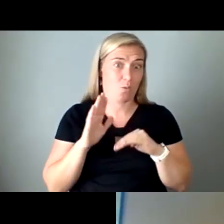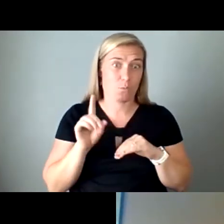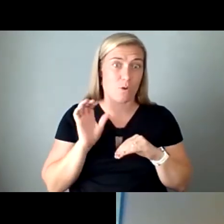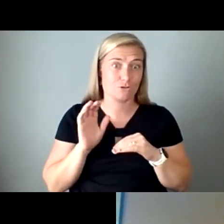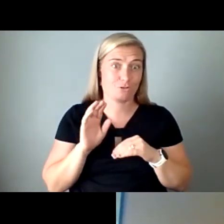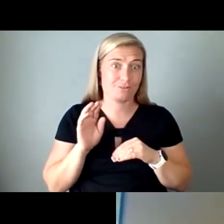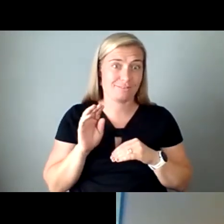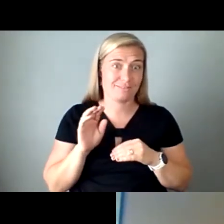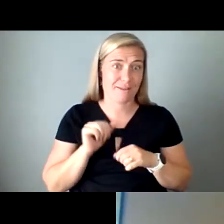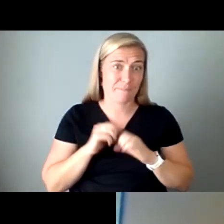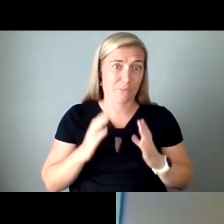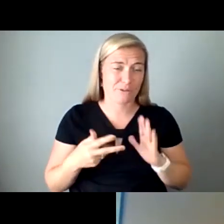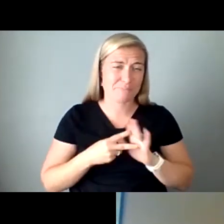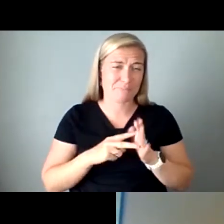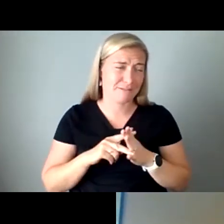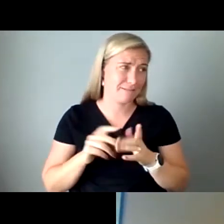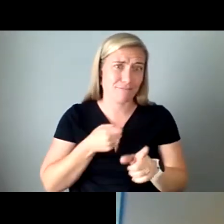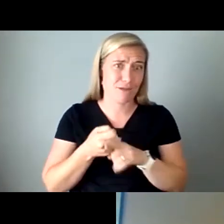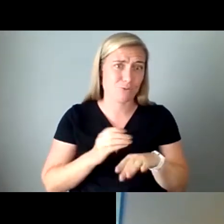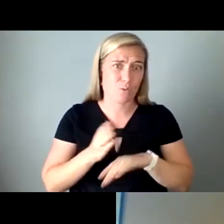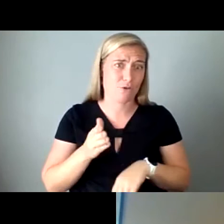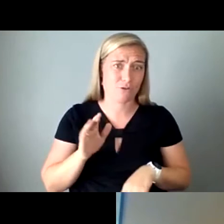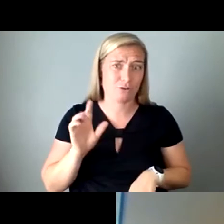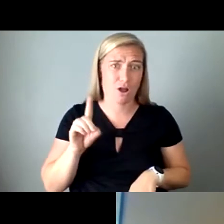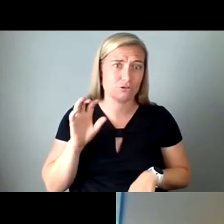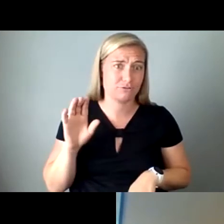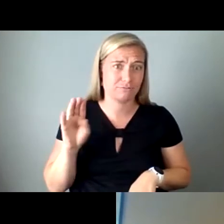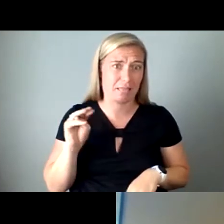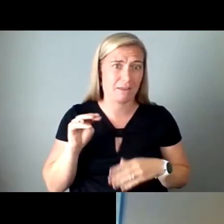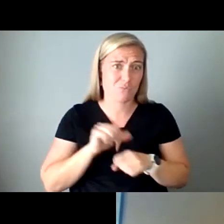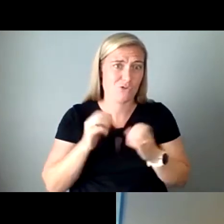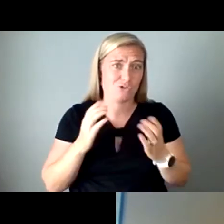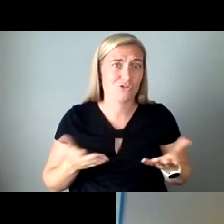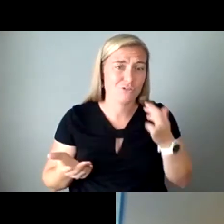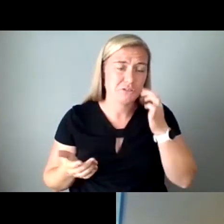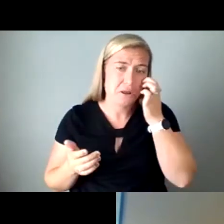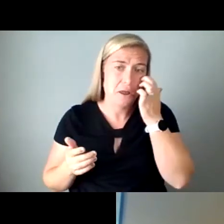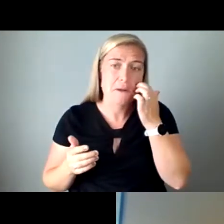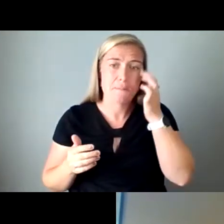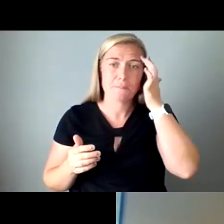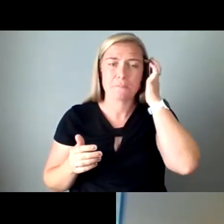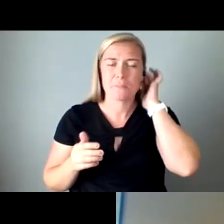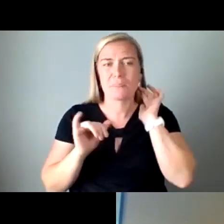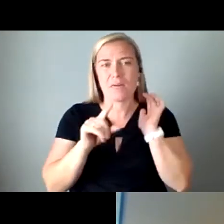The reality is, I think that these are a couple key points in making sure